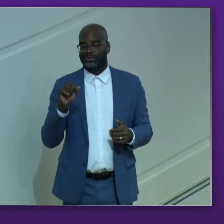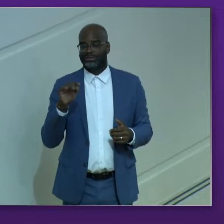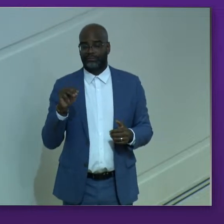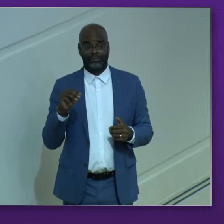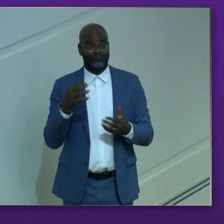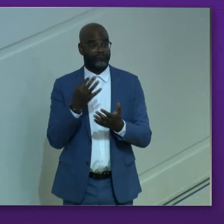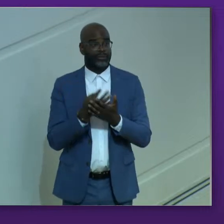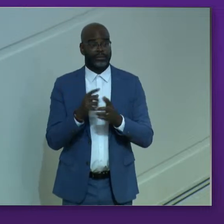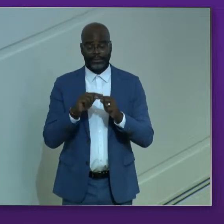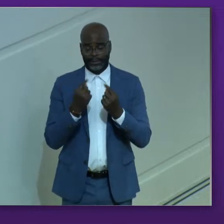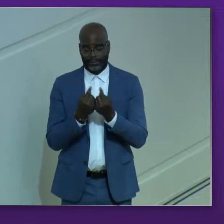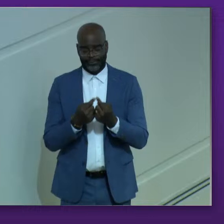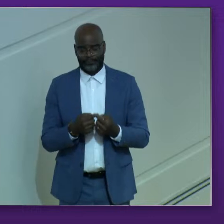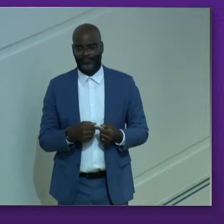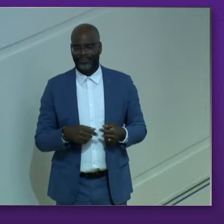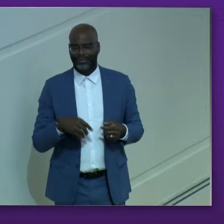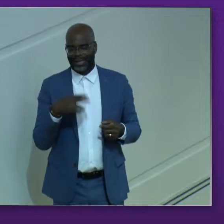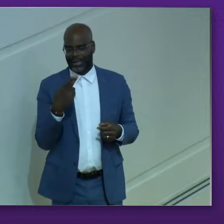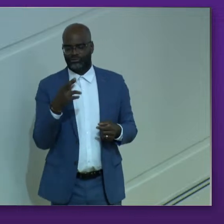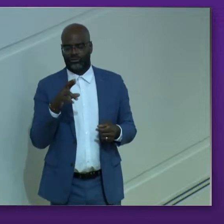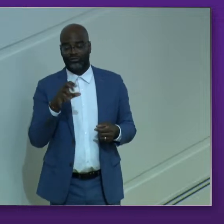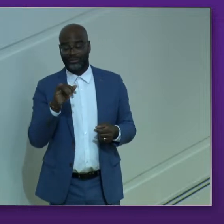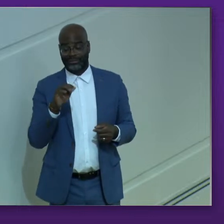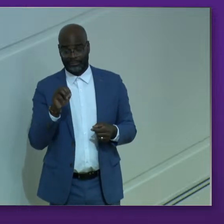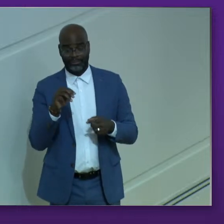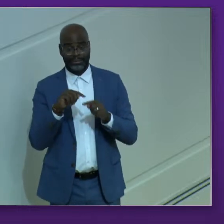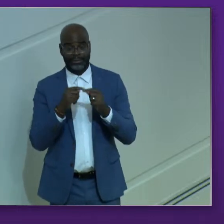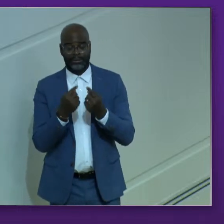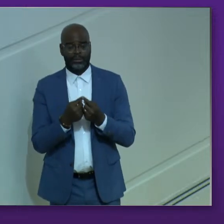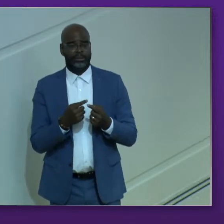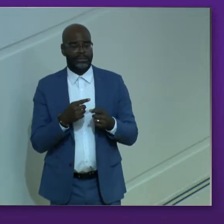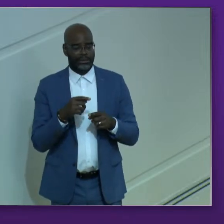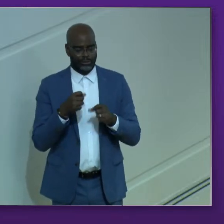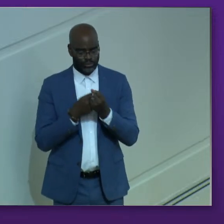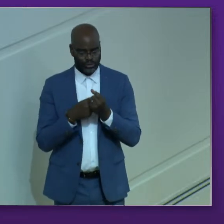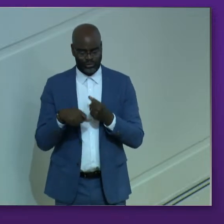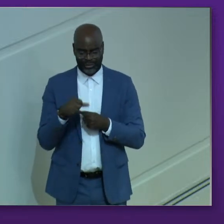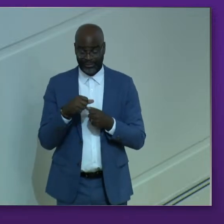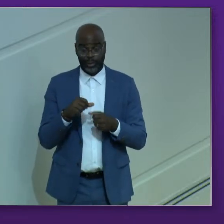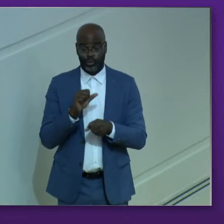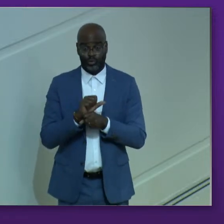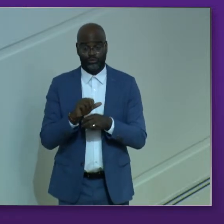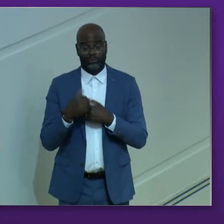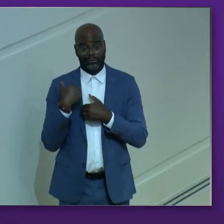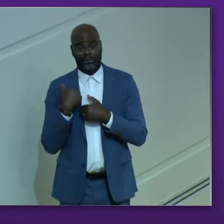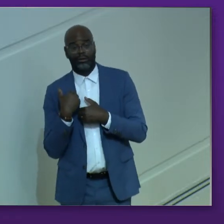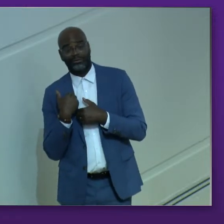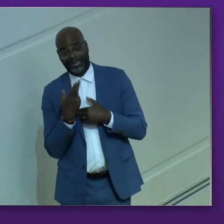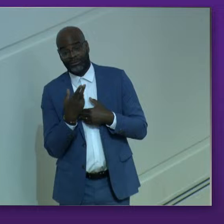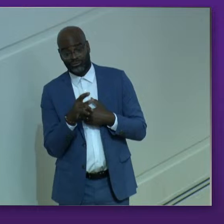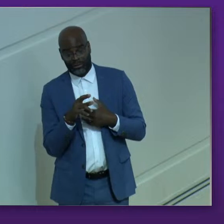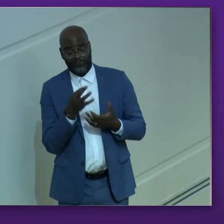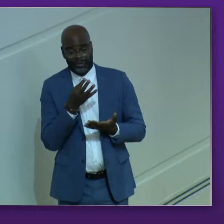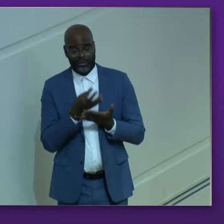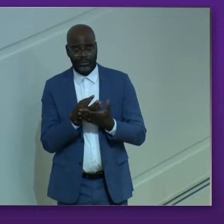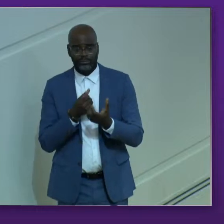MANY POSTERS AROUND AT THE HOLES WITH QR CODES YOU CAN SCAN IT TO SEE THE REPORT. THE SPEC JOIN ME IN THINKING